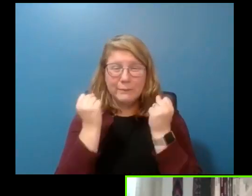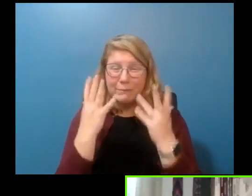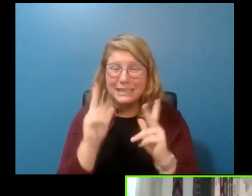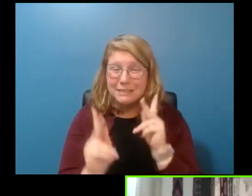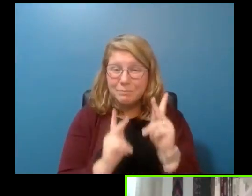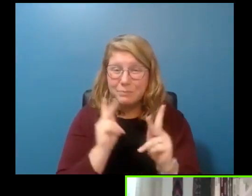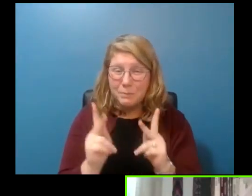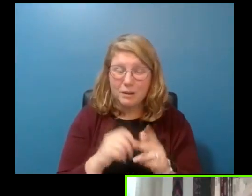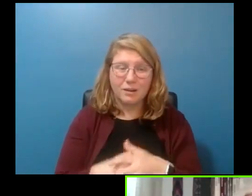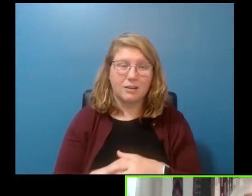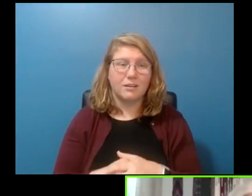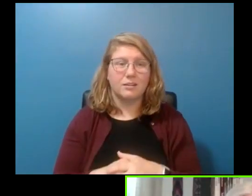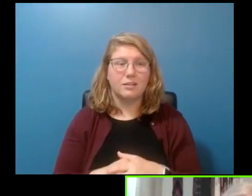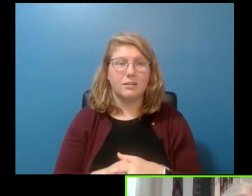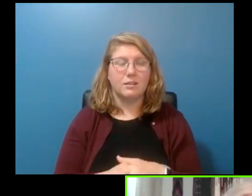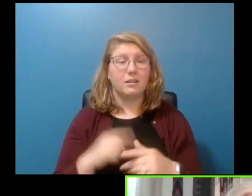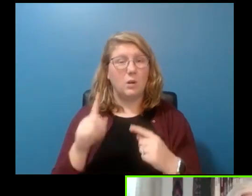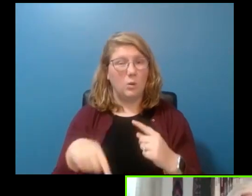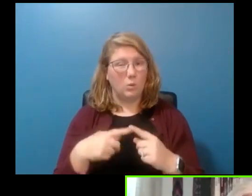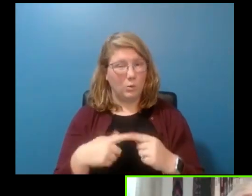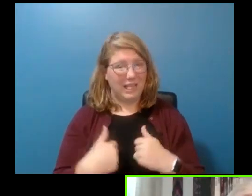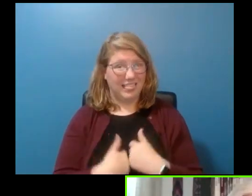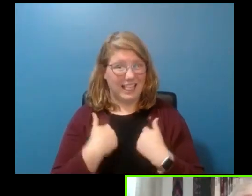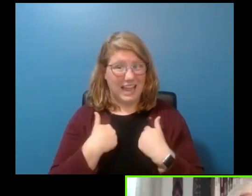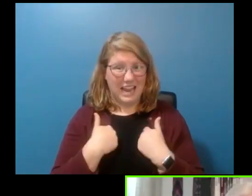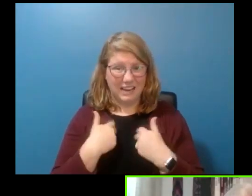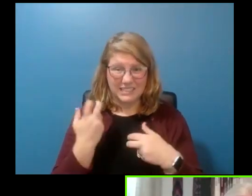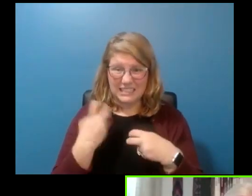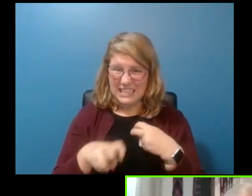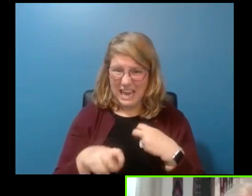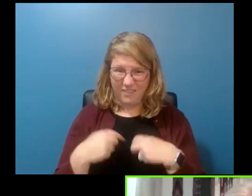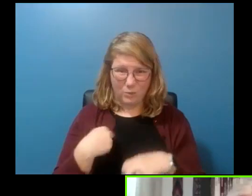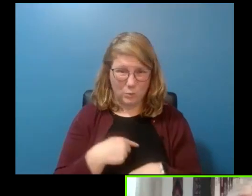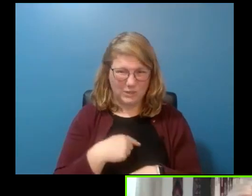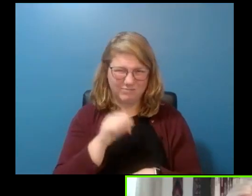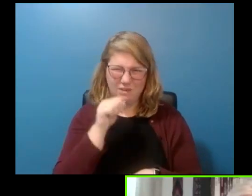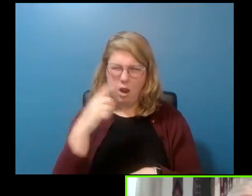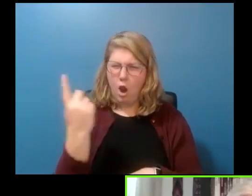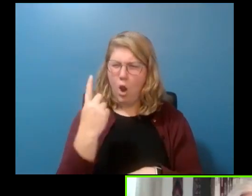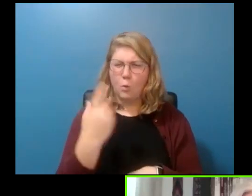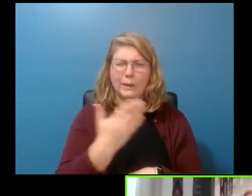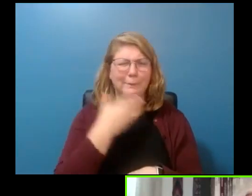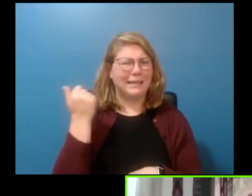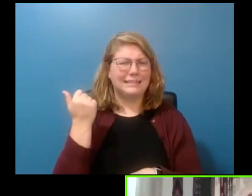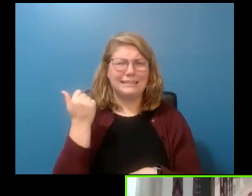and make this on this day. And getting through this is really an accomplishment. You don't